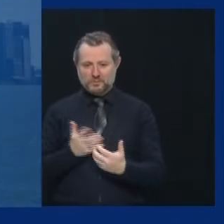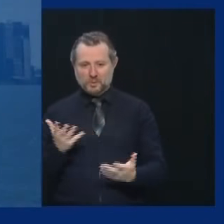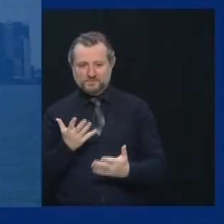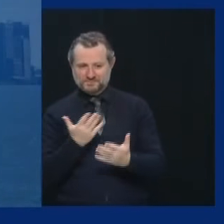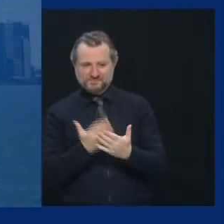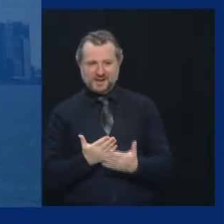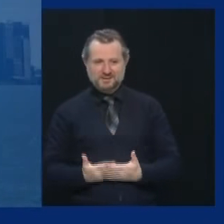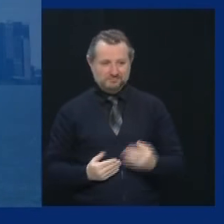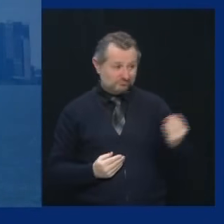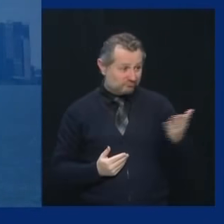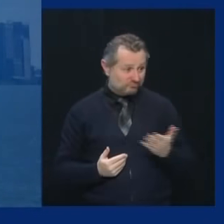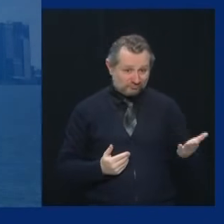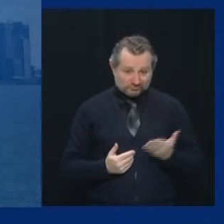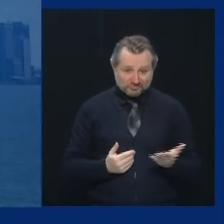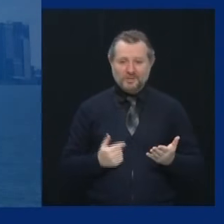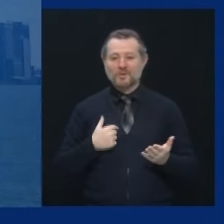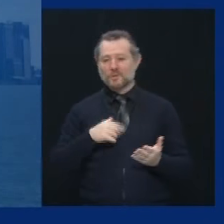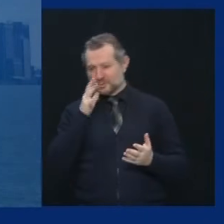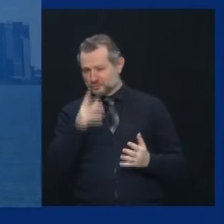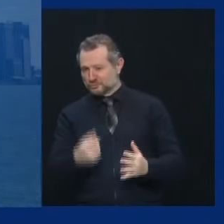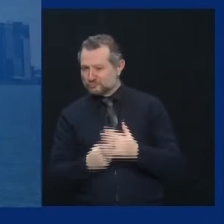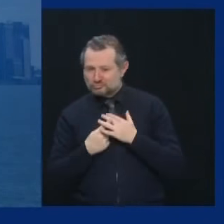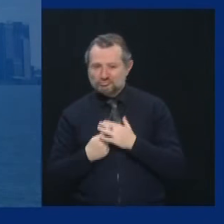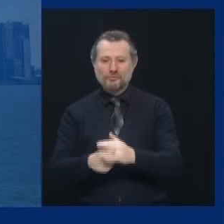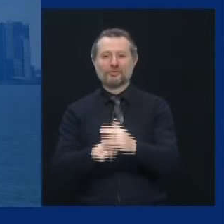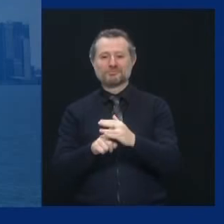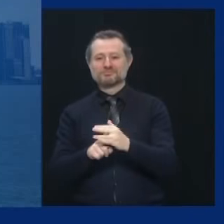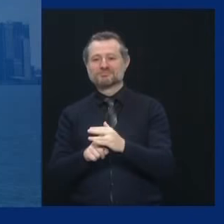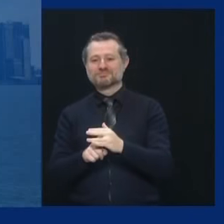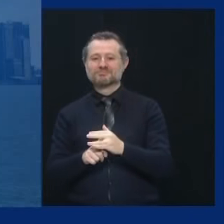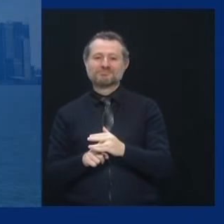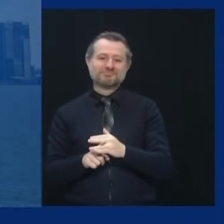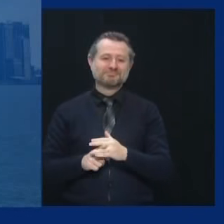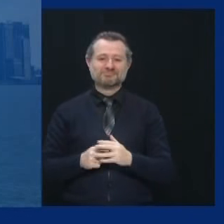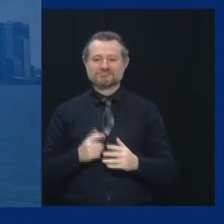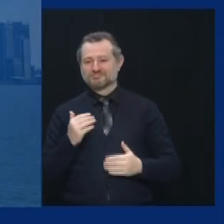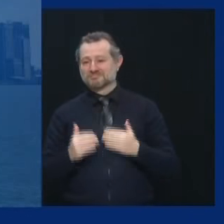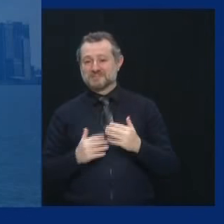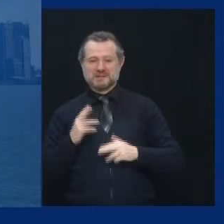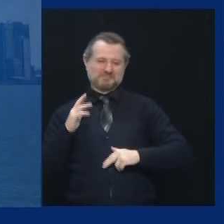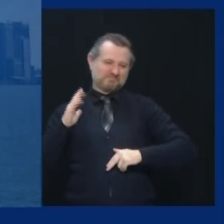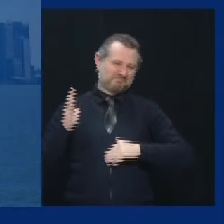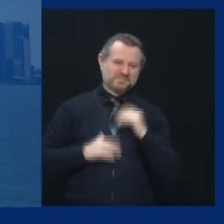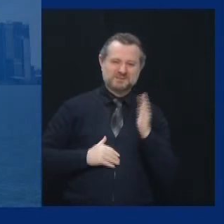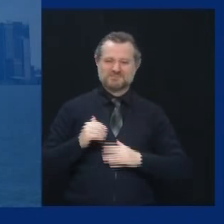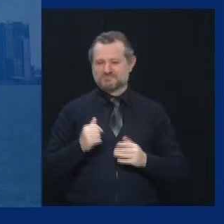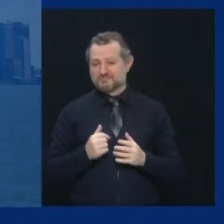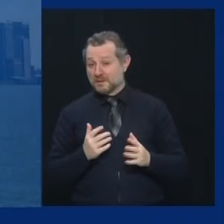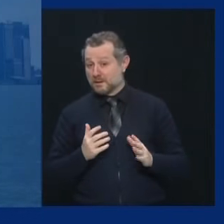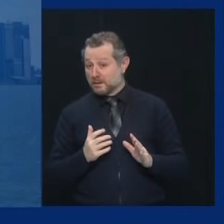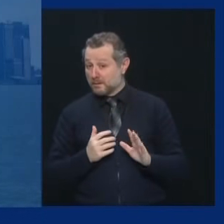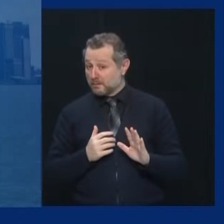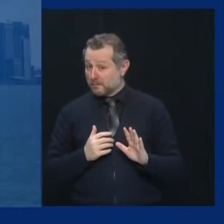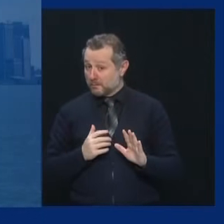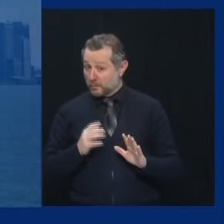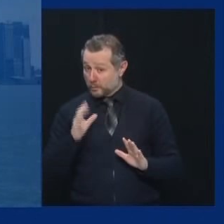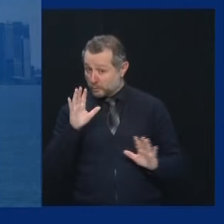SAYING IT. WE DON'T HAVE ENOUGH.